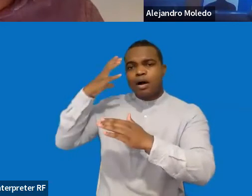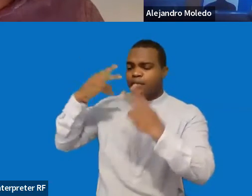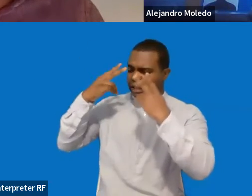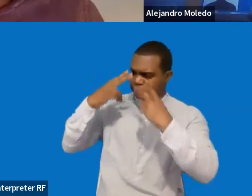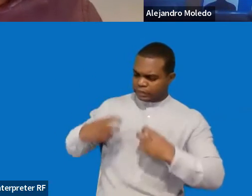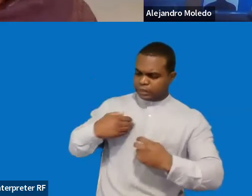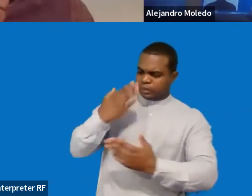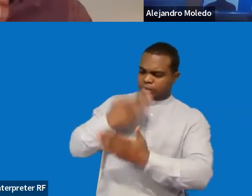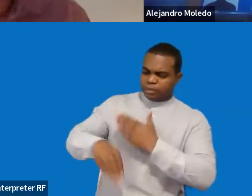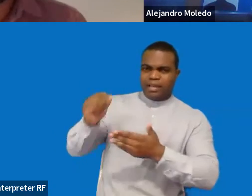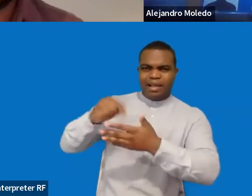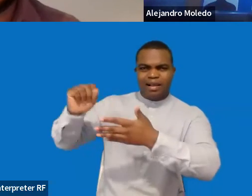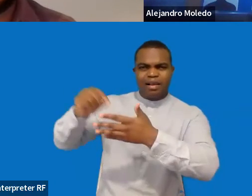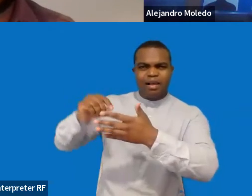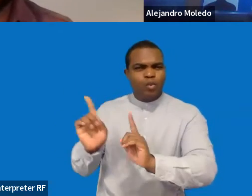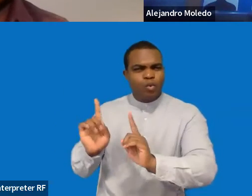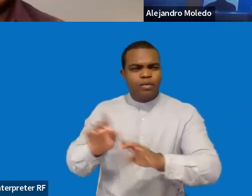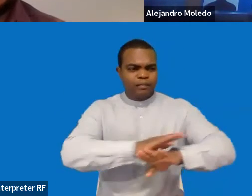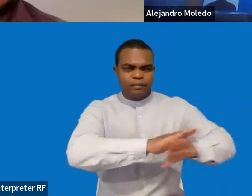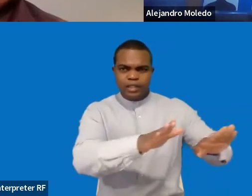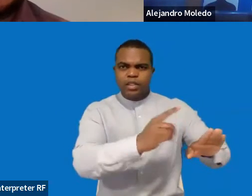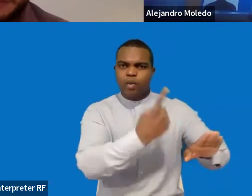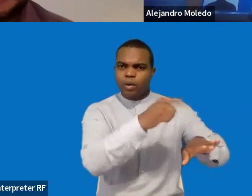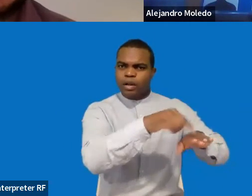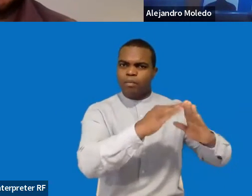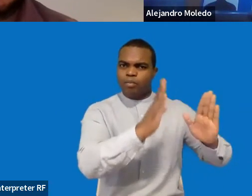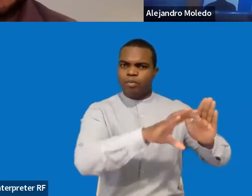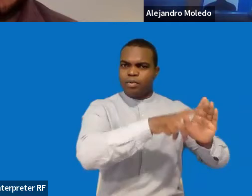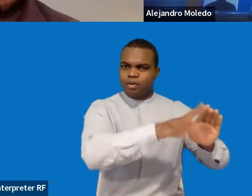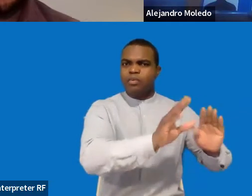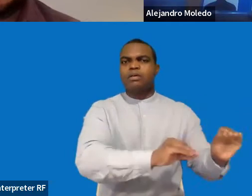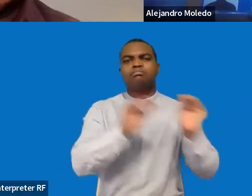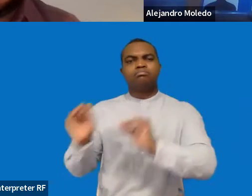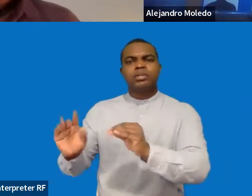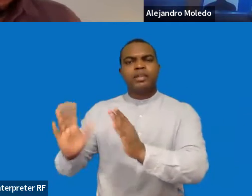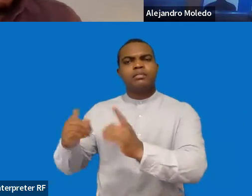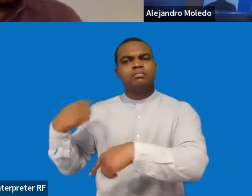in order to work or to study on equal footing with nationals with disabilities.